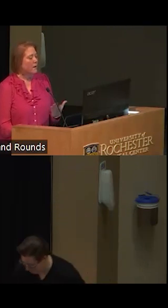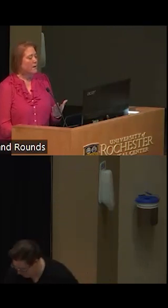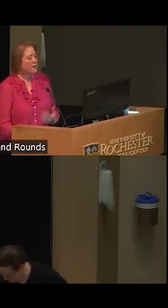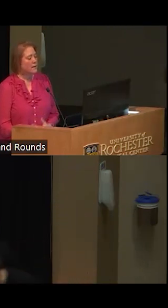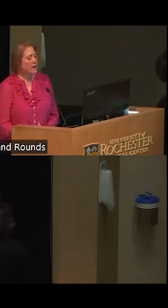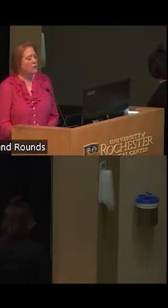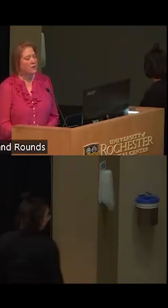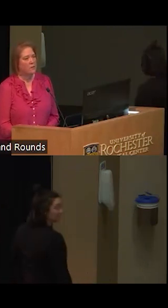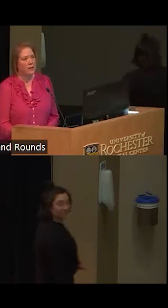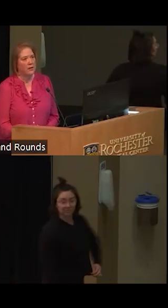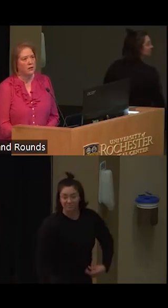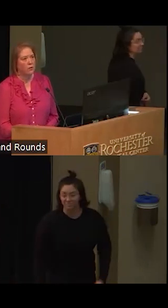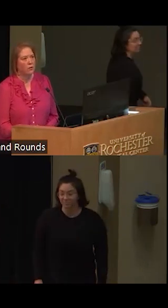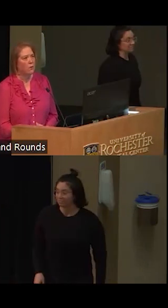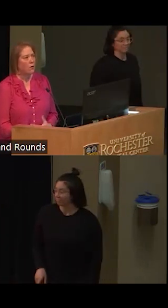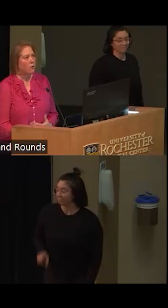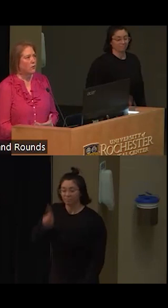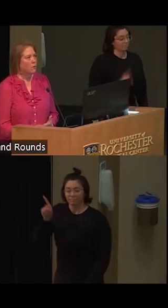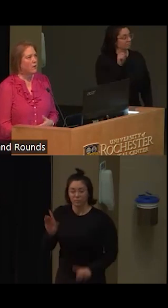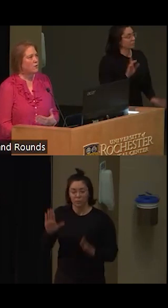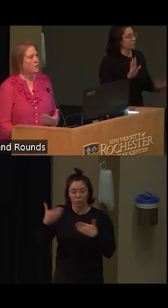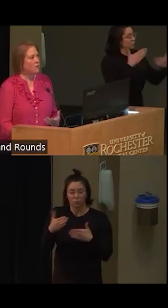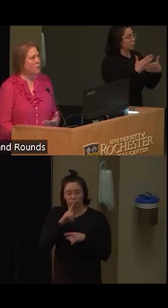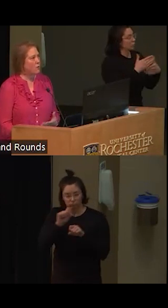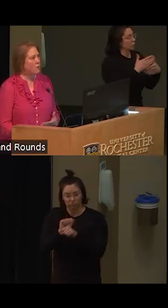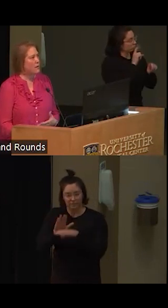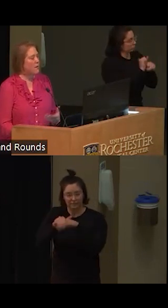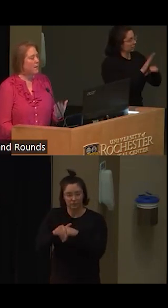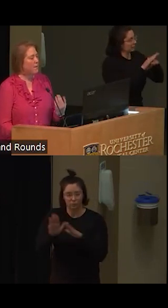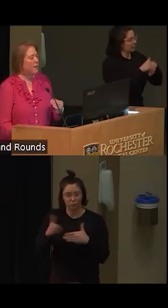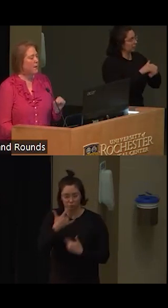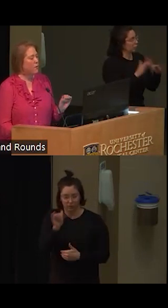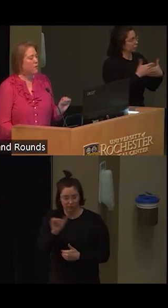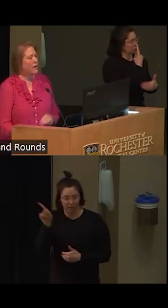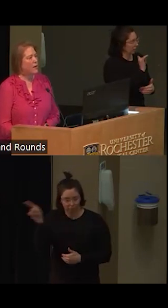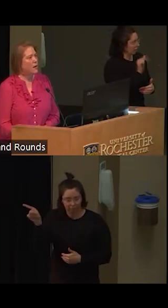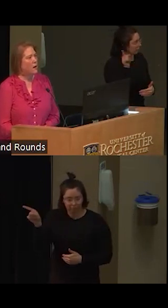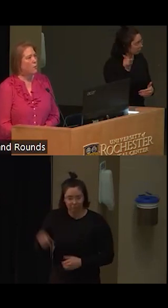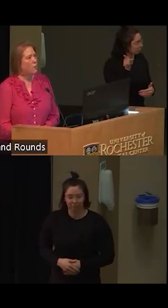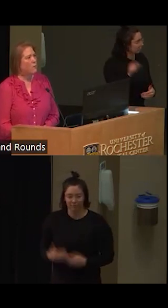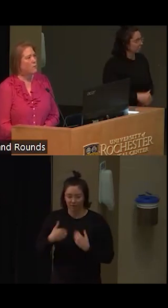this is the actual simulation room we took pictures in a real CPAP and created what would